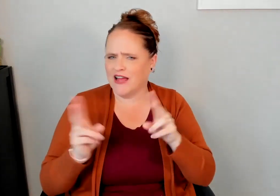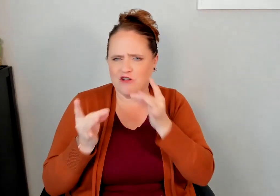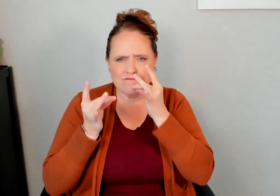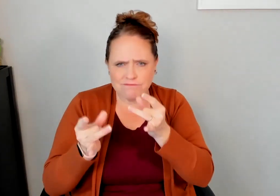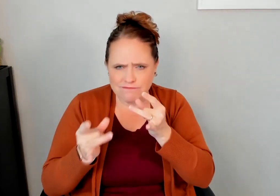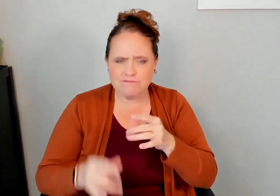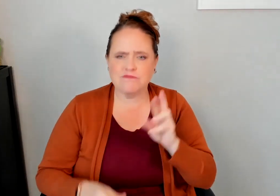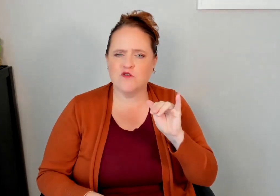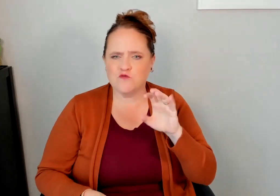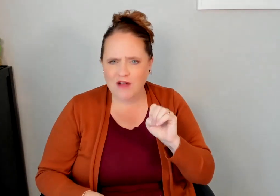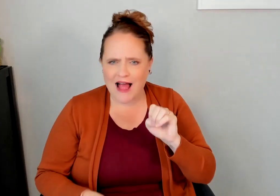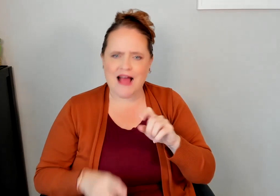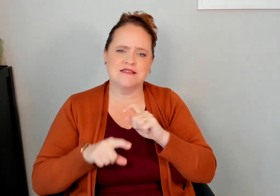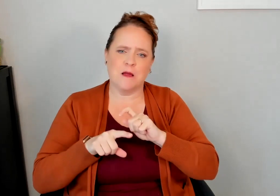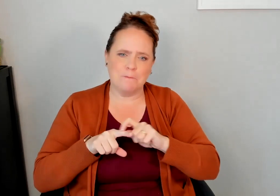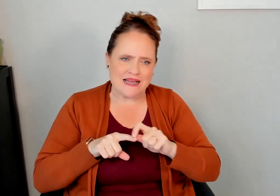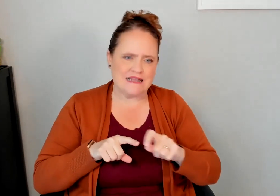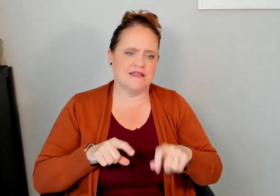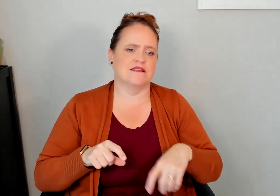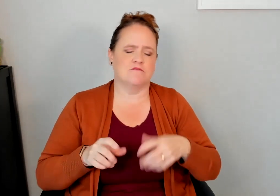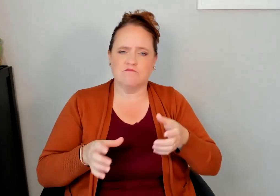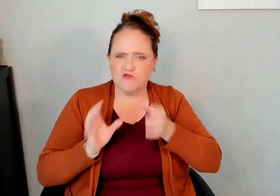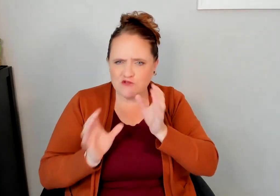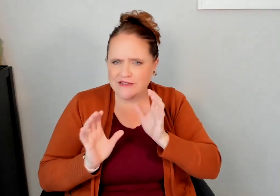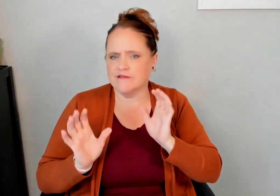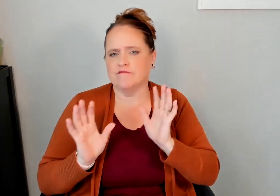had rice and beans and then of course all the drinks and everything like that